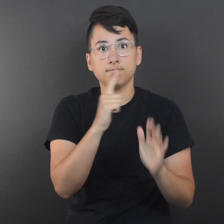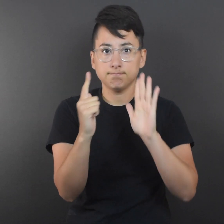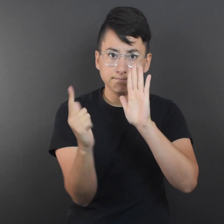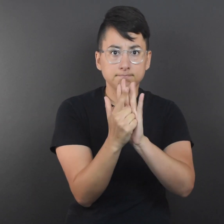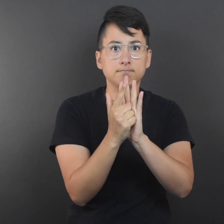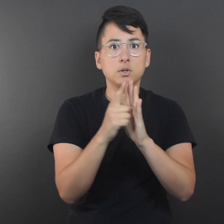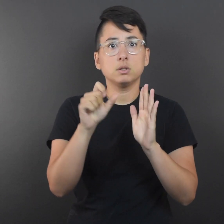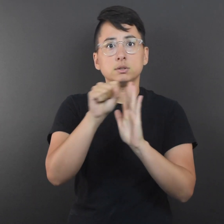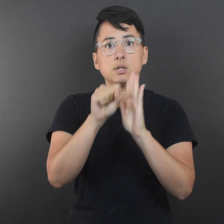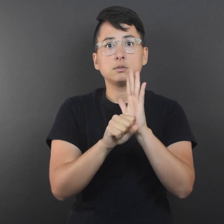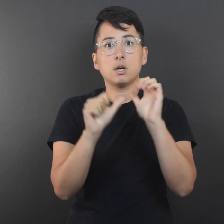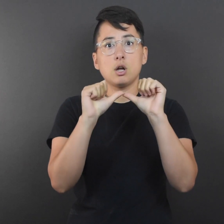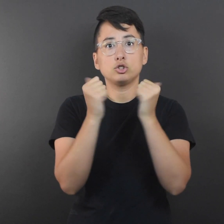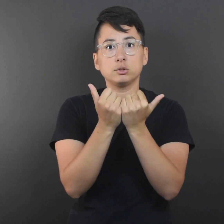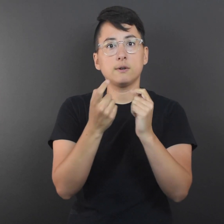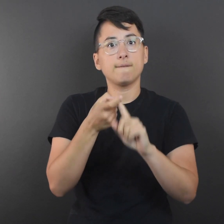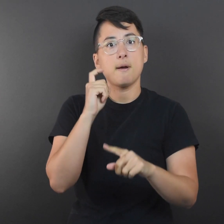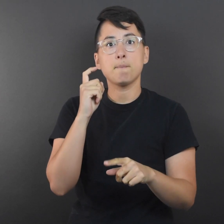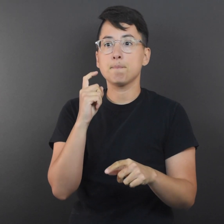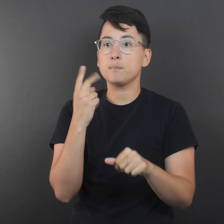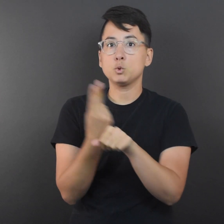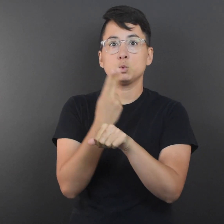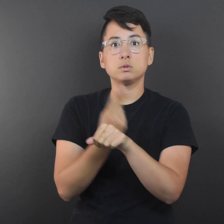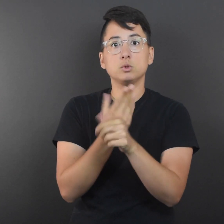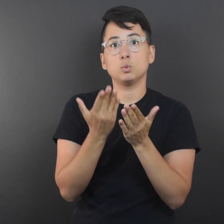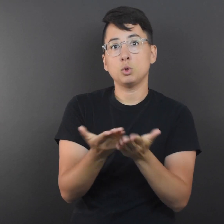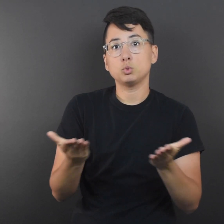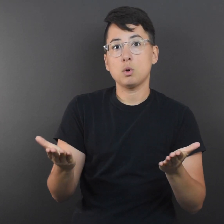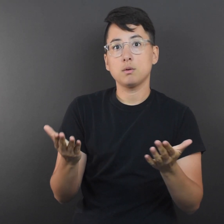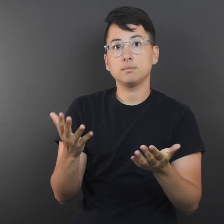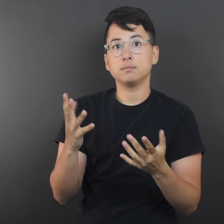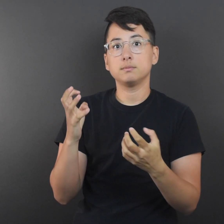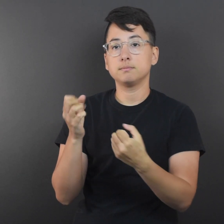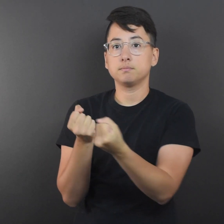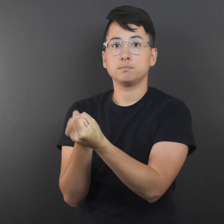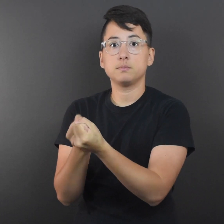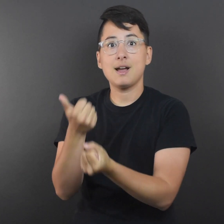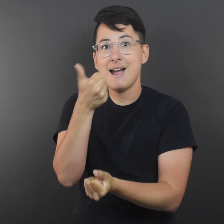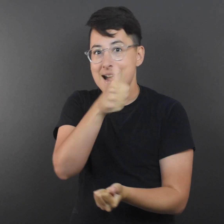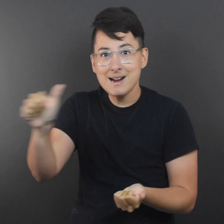to help in any investigation that would impose sanctions for providing,